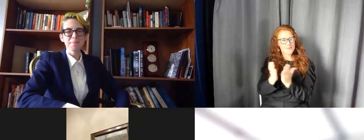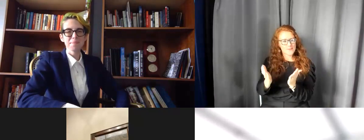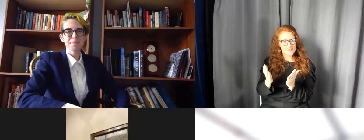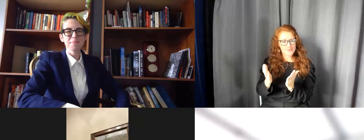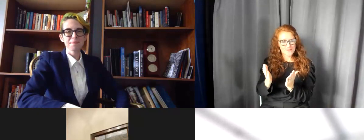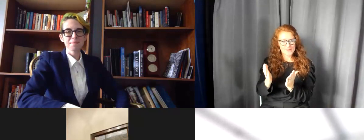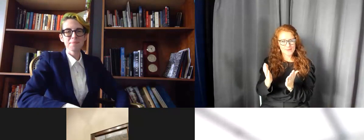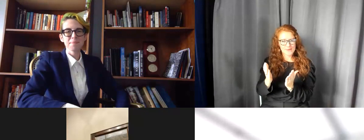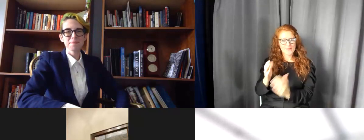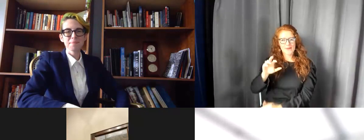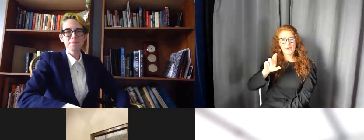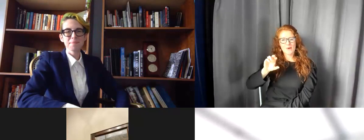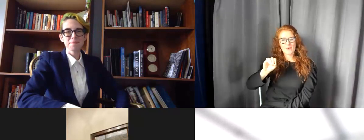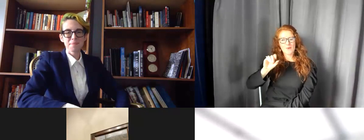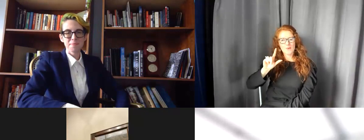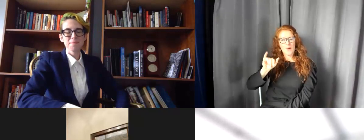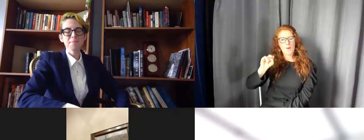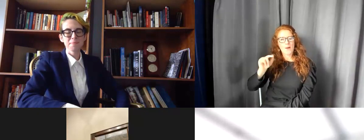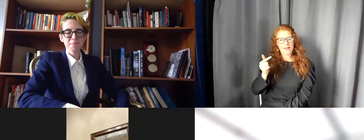Jordan Radford: which I believe we have a red. And